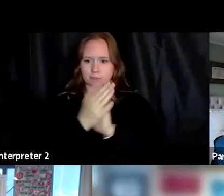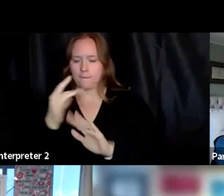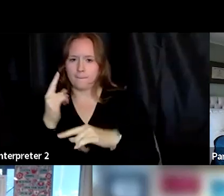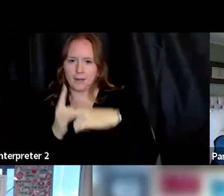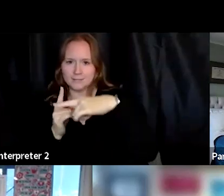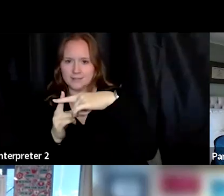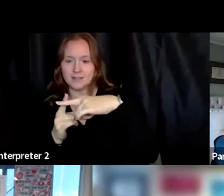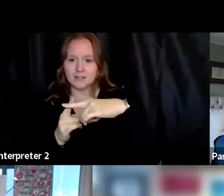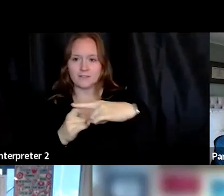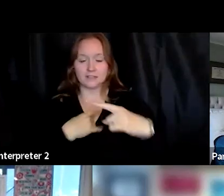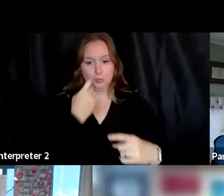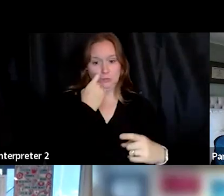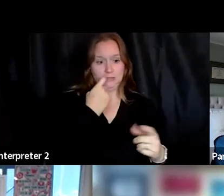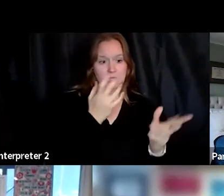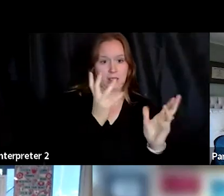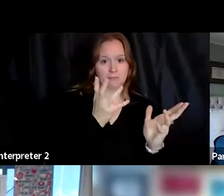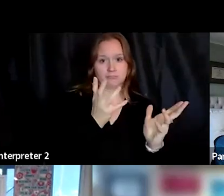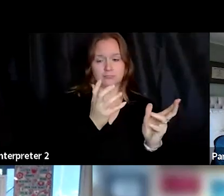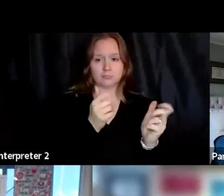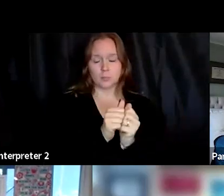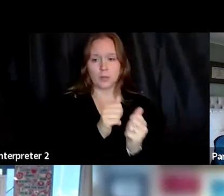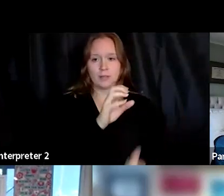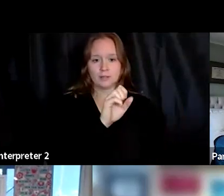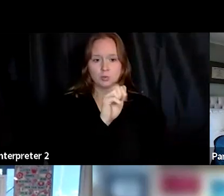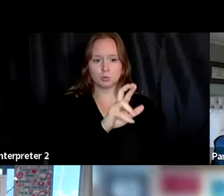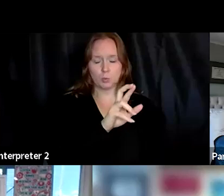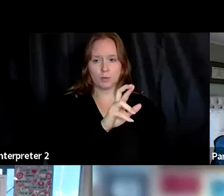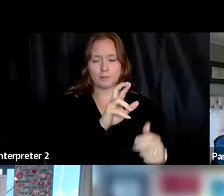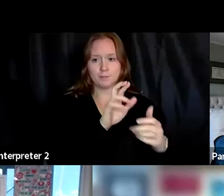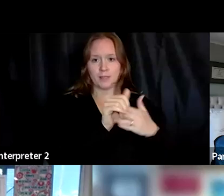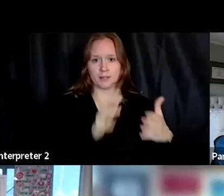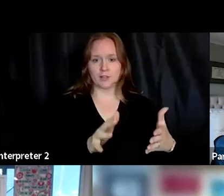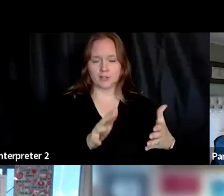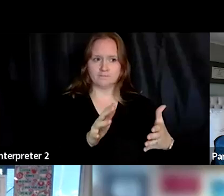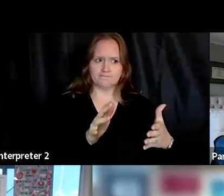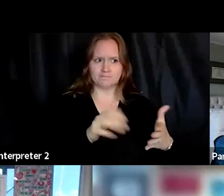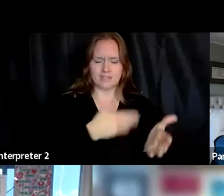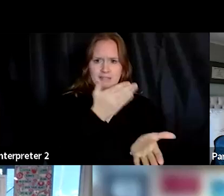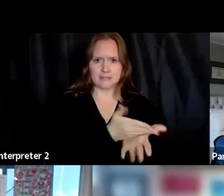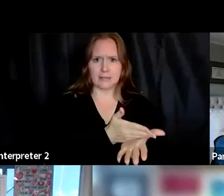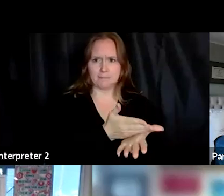who stopped doing MSRs. Doesn't seem sound okay, because each claim should come